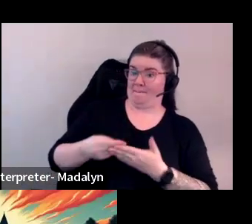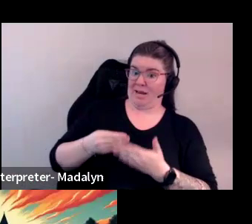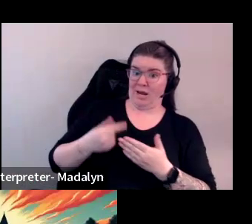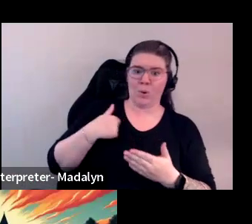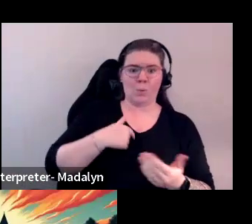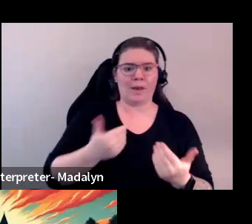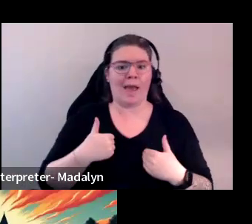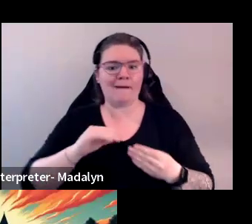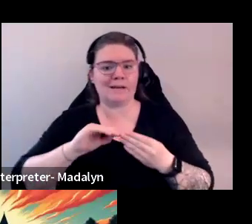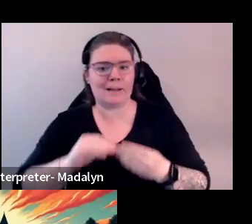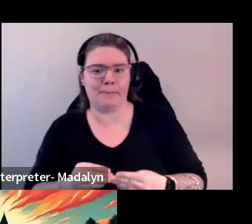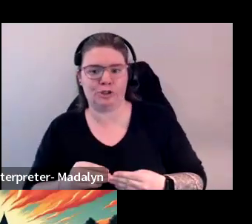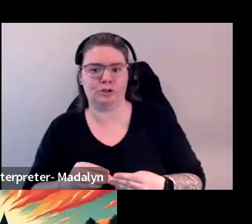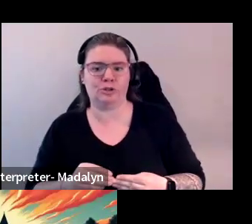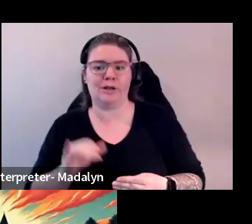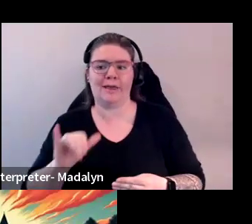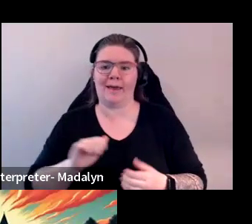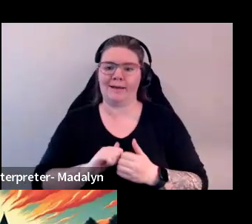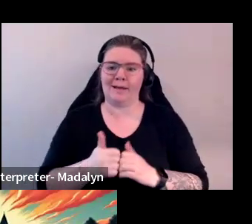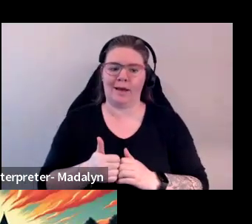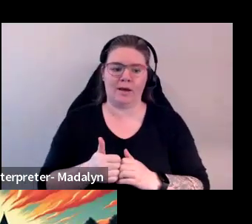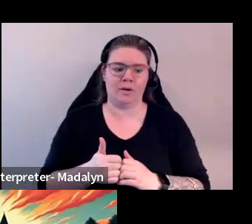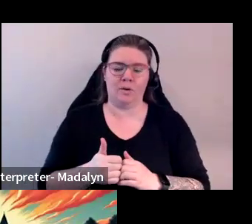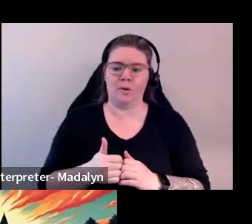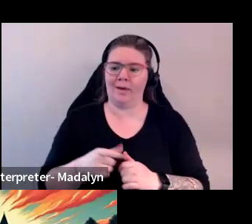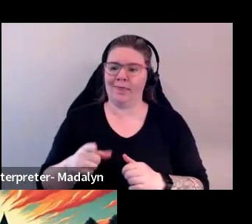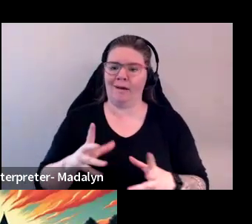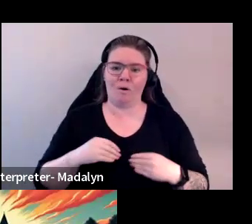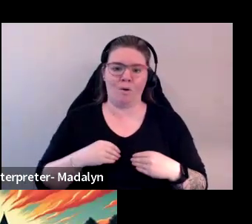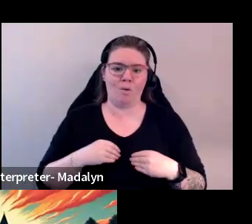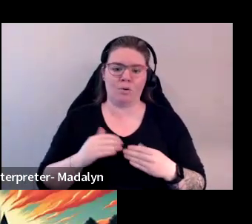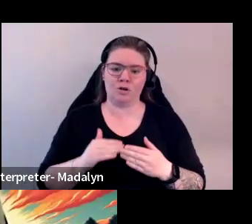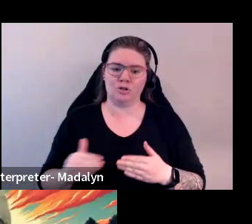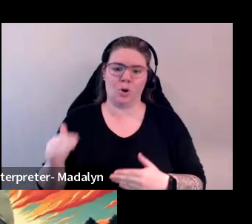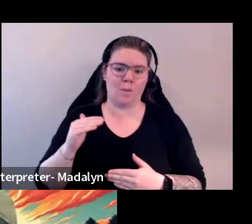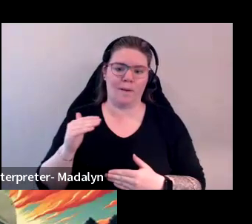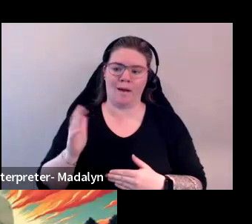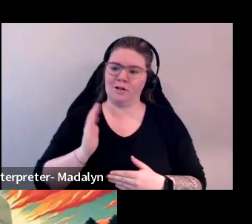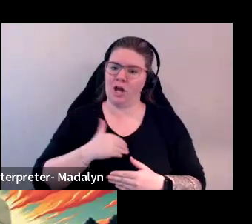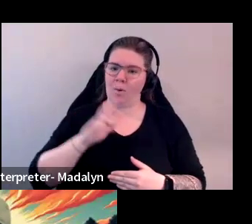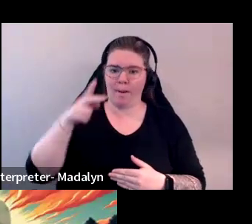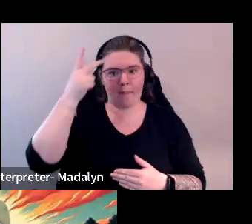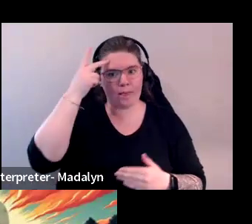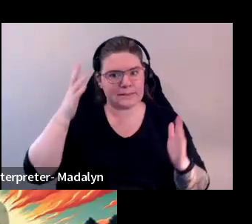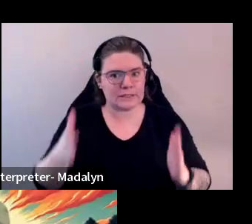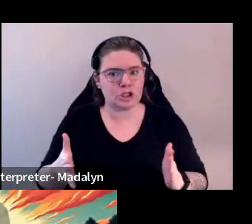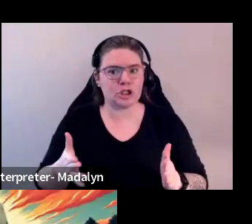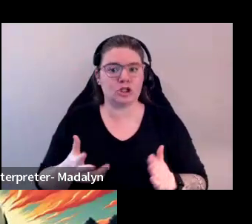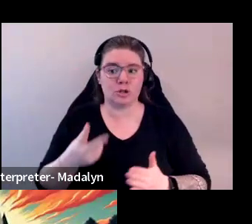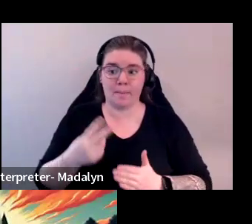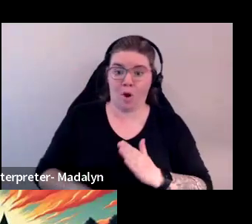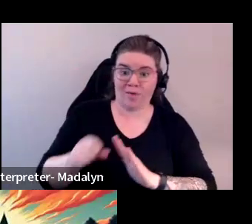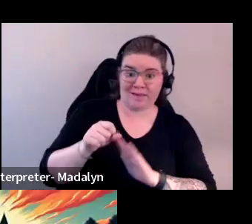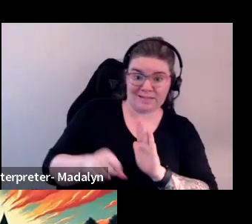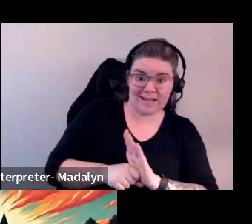Don Posh: That's the only way. And and actually they own so much of our politicians, both at the State and national level.